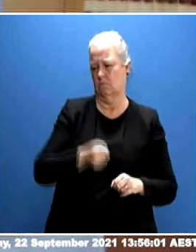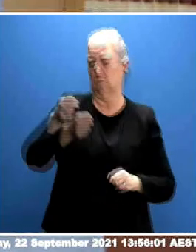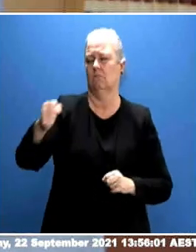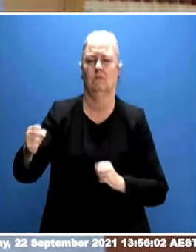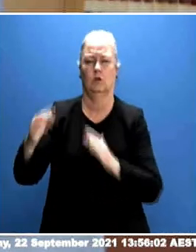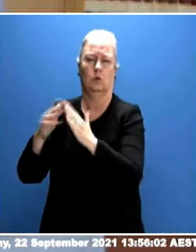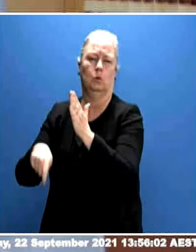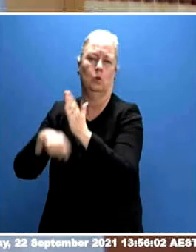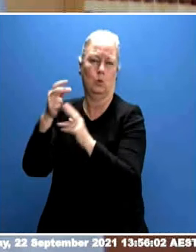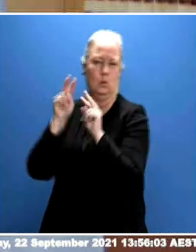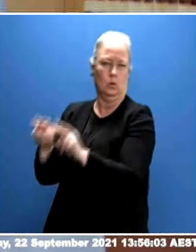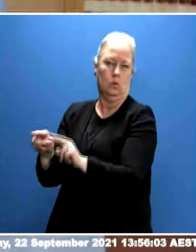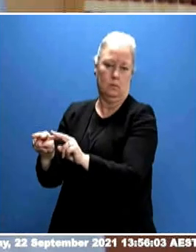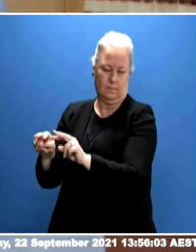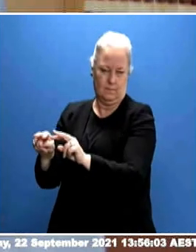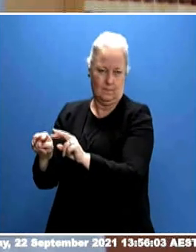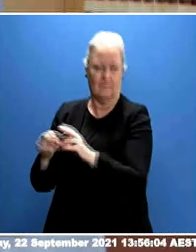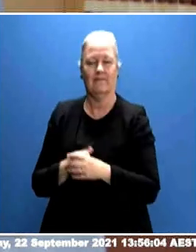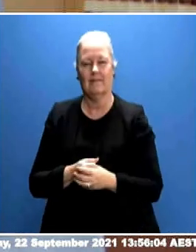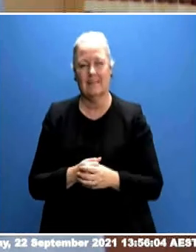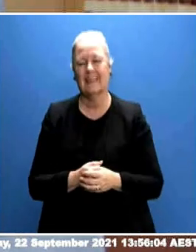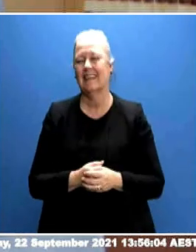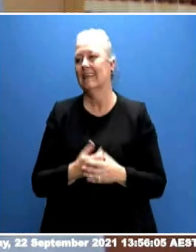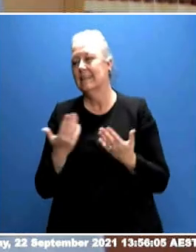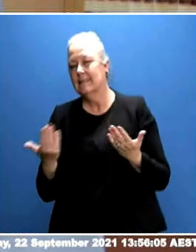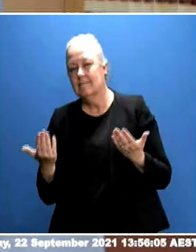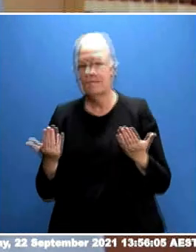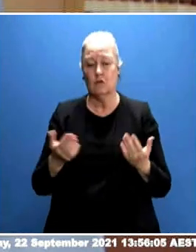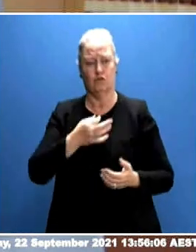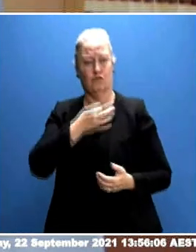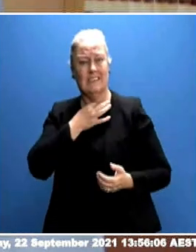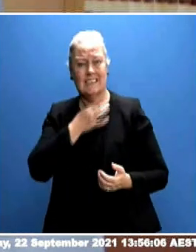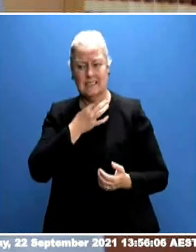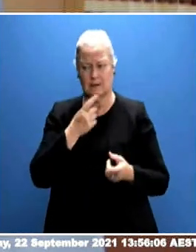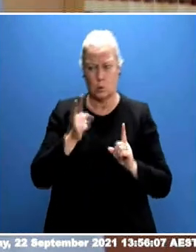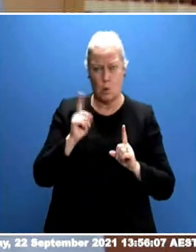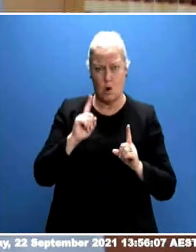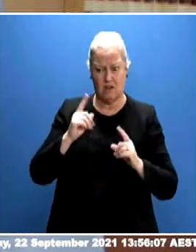always a perfect science, so we have a debate about how immediate are the concerns.